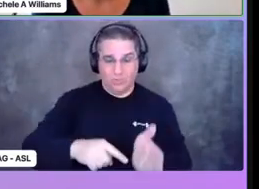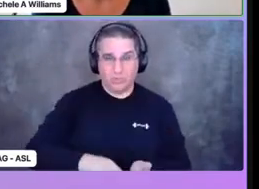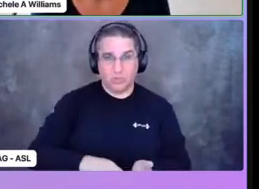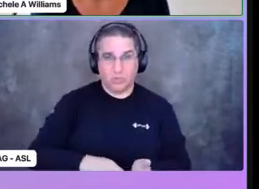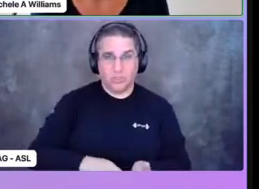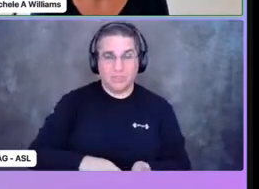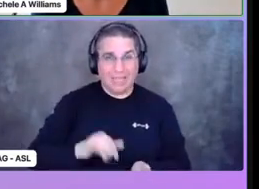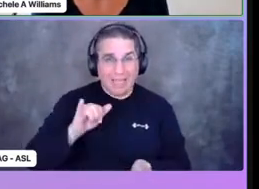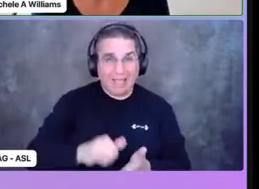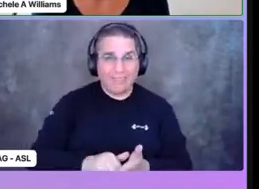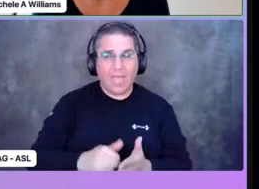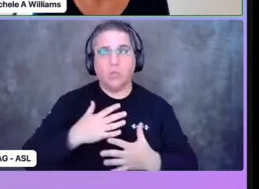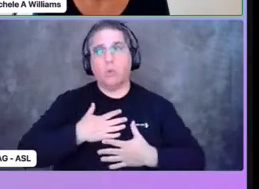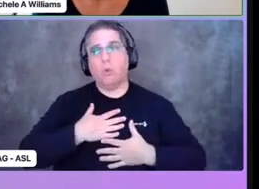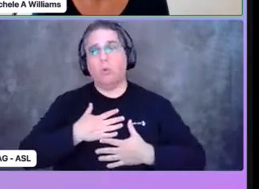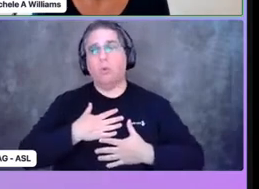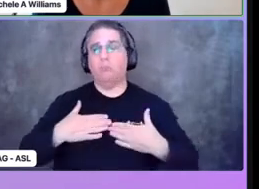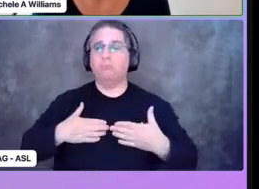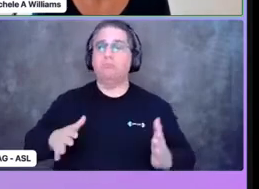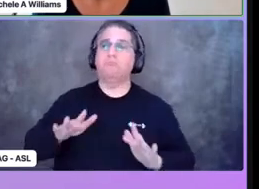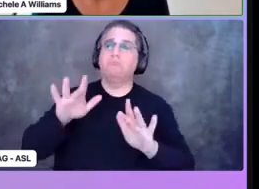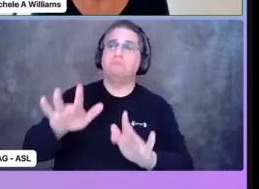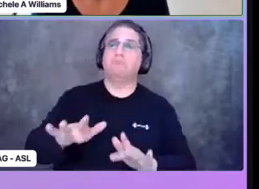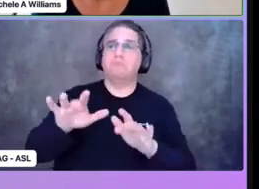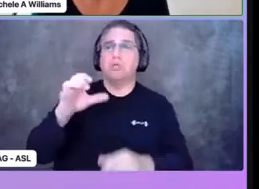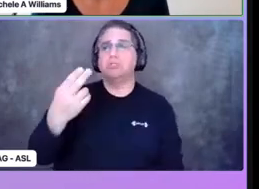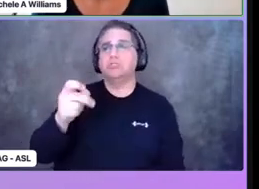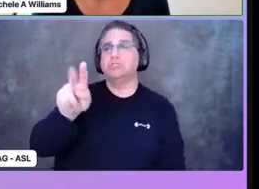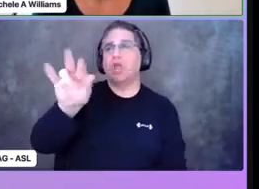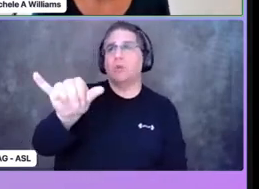we want to bring disabled people into research, we are